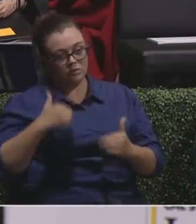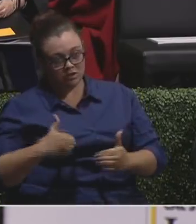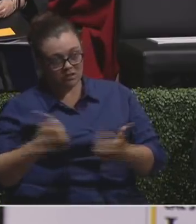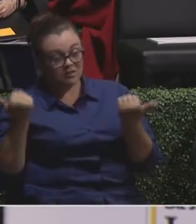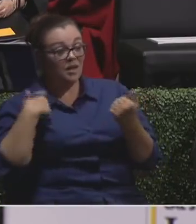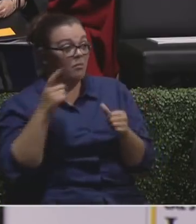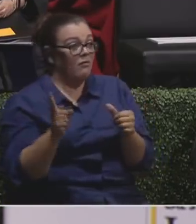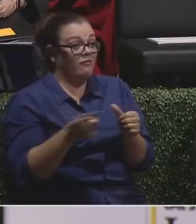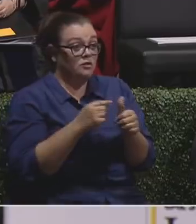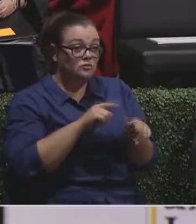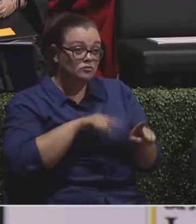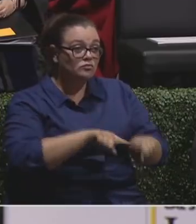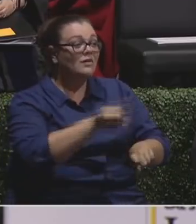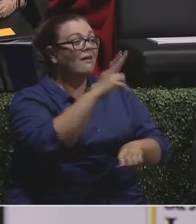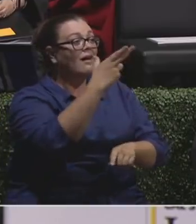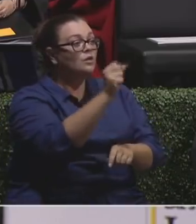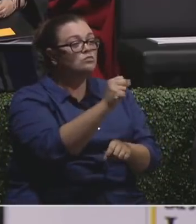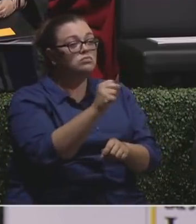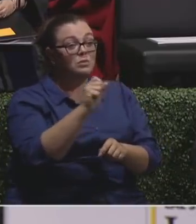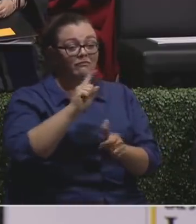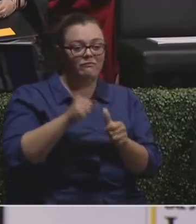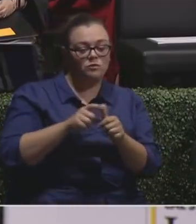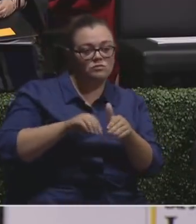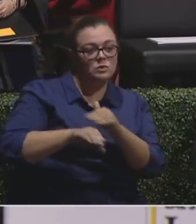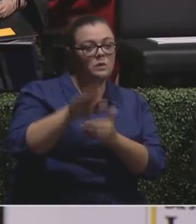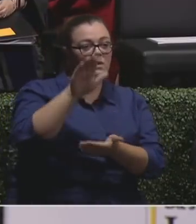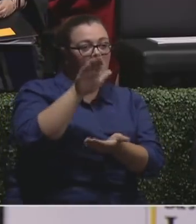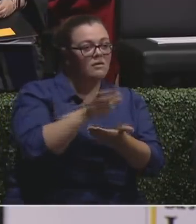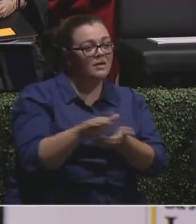YOUNGEST OF 7 CHILDREN AND THE FIRST IN MY FAMILY TO ATTEND HIGH SCHOOL AND COLLEGE.